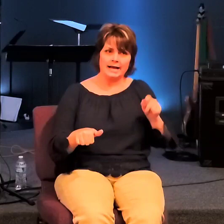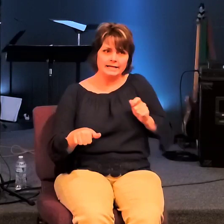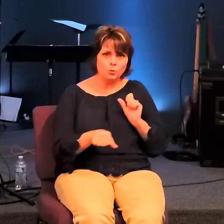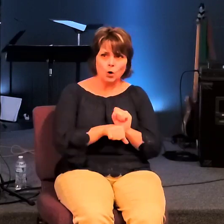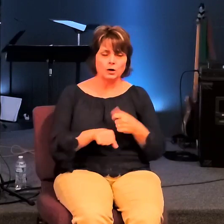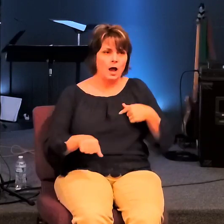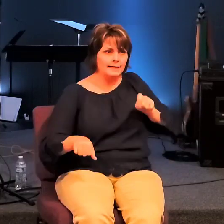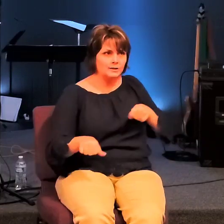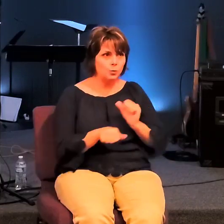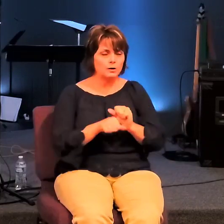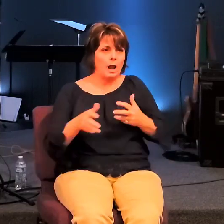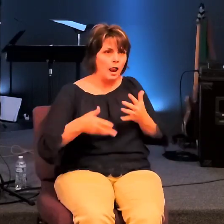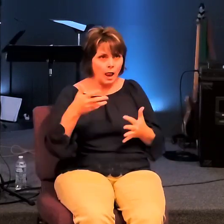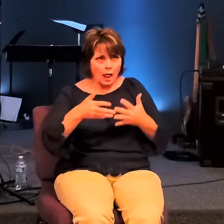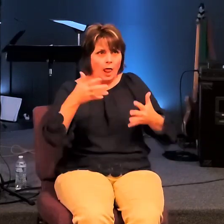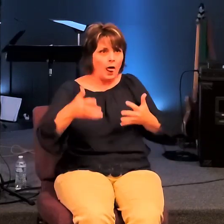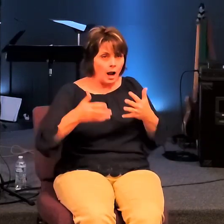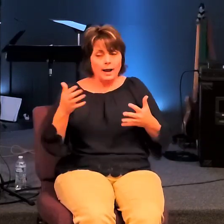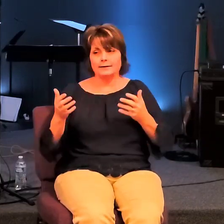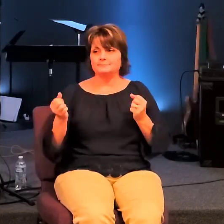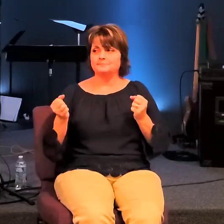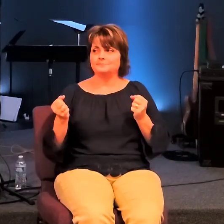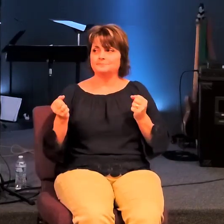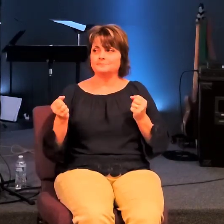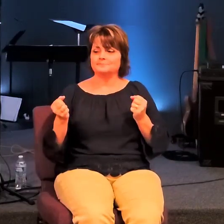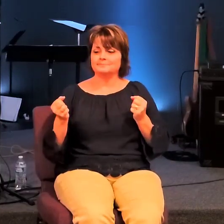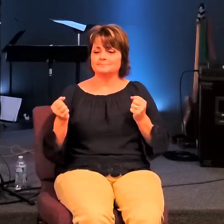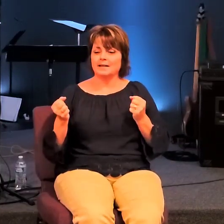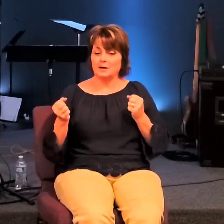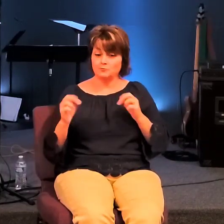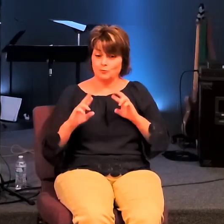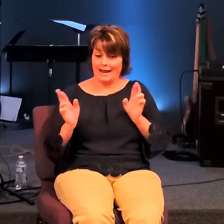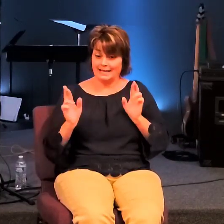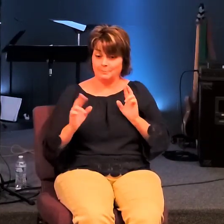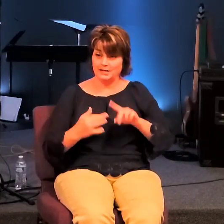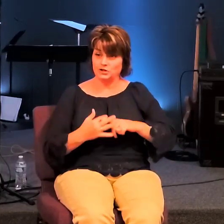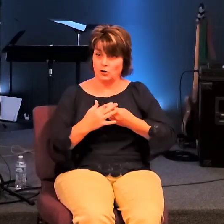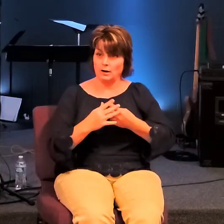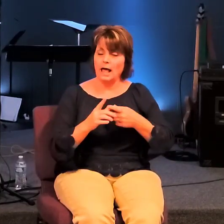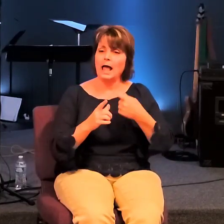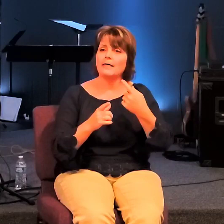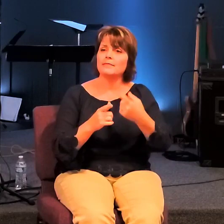and I'm just about to get started and then I get a call from my boss apparently something's